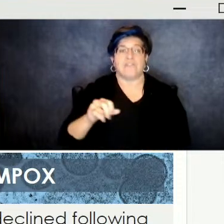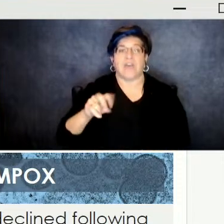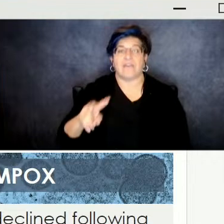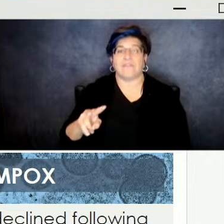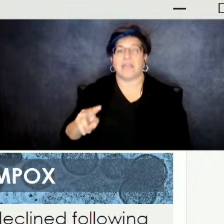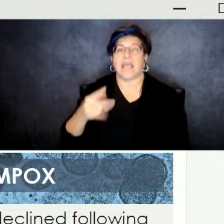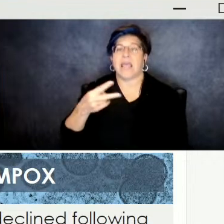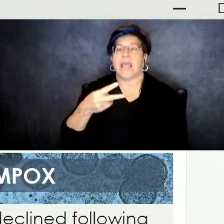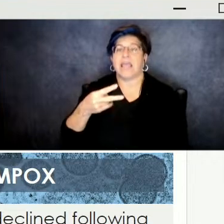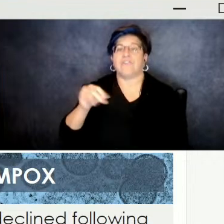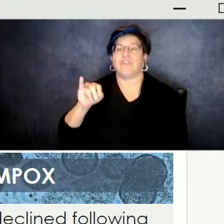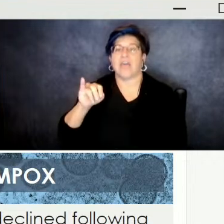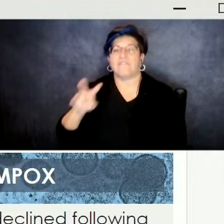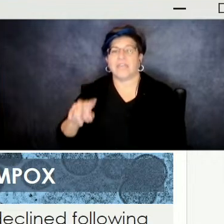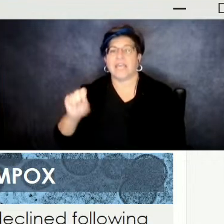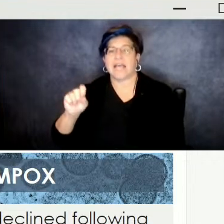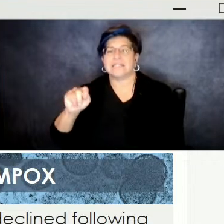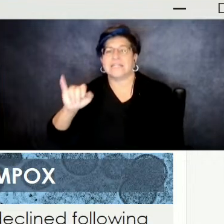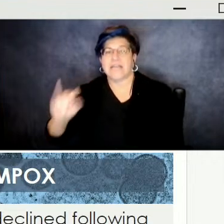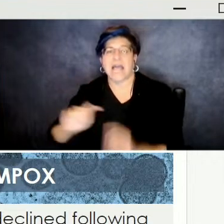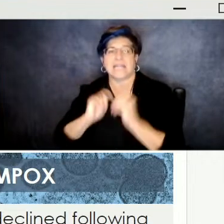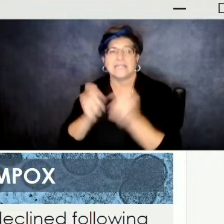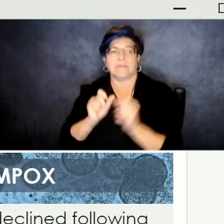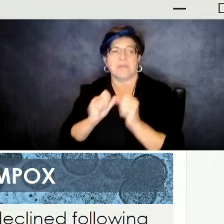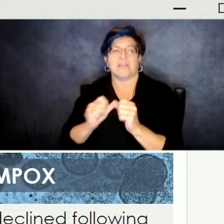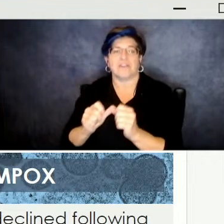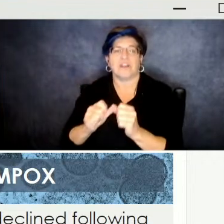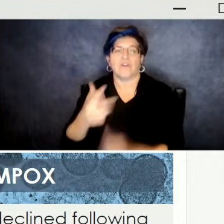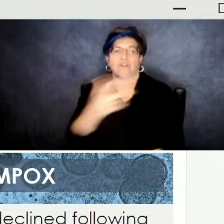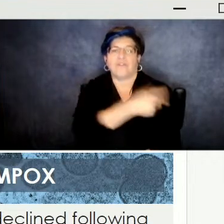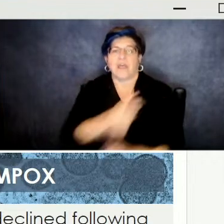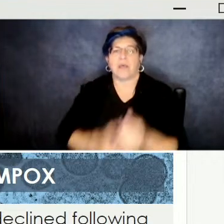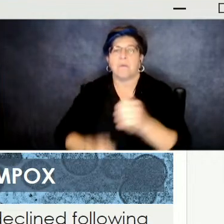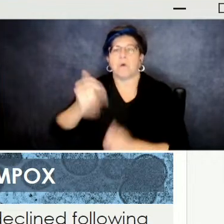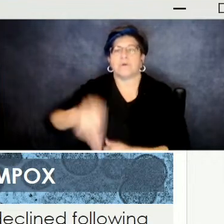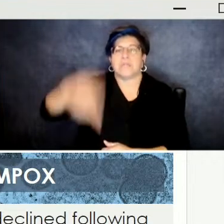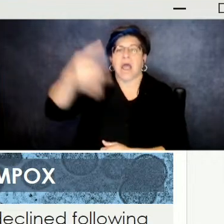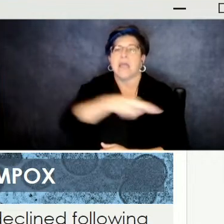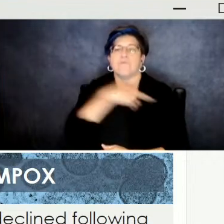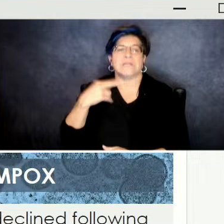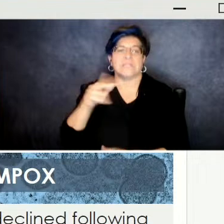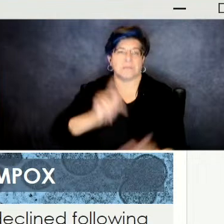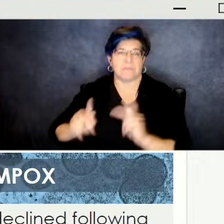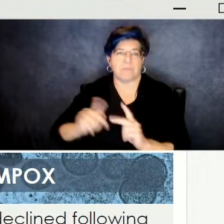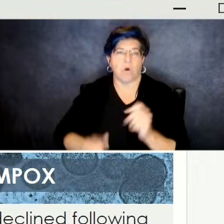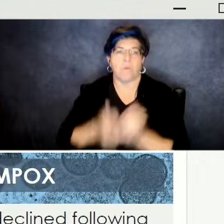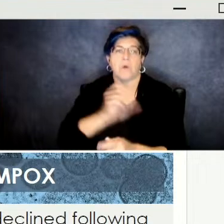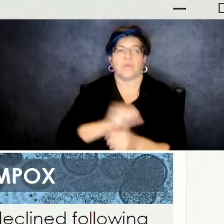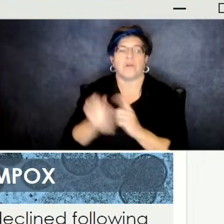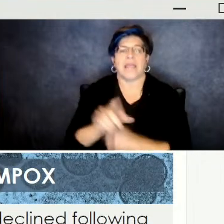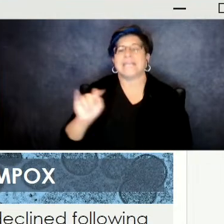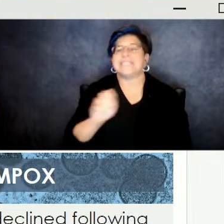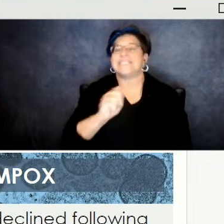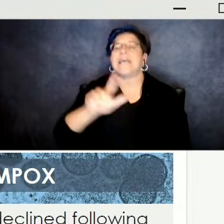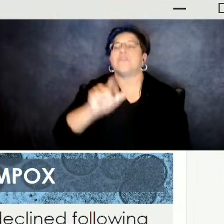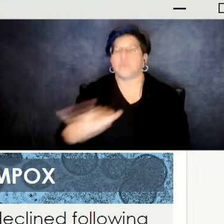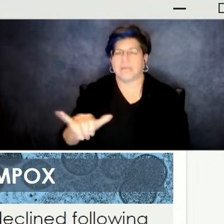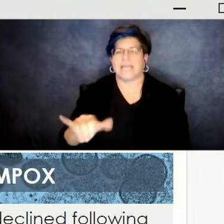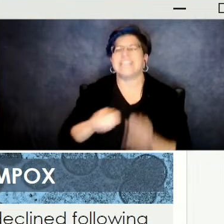THE IMMUNIZATION CLINIC AND OUR HIV STI TEAM CONTINUES ITS EFFORTS TO VACCINATE THE MOST